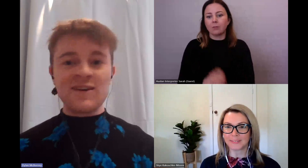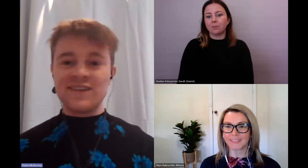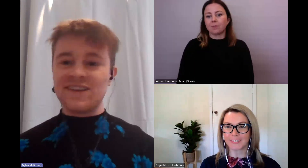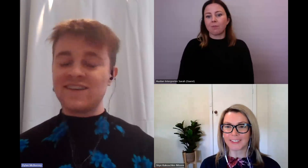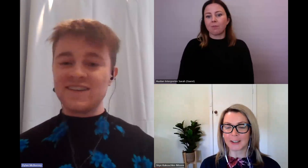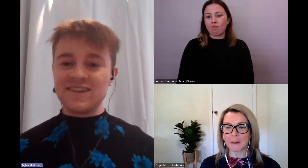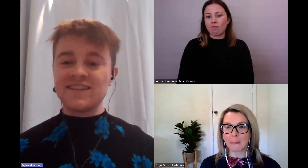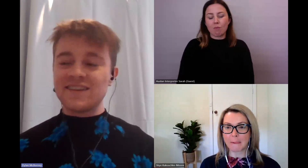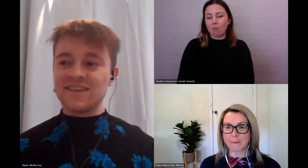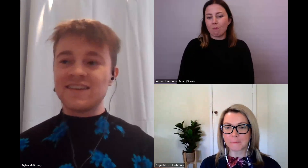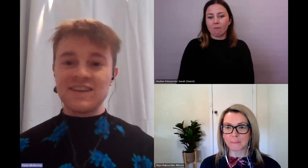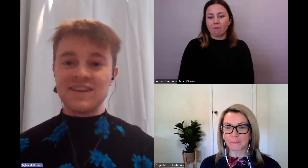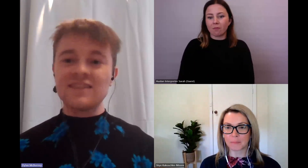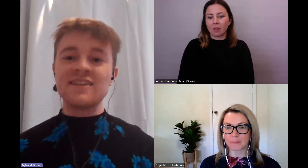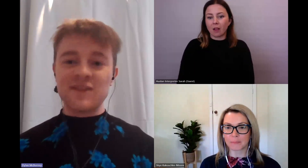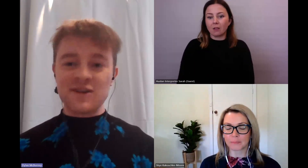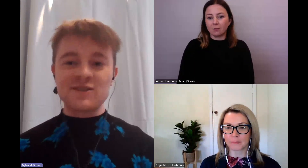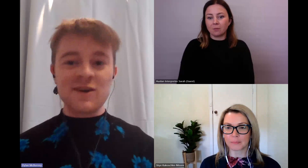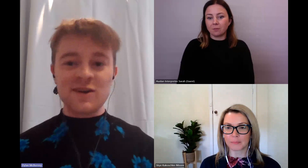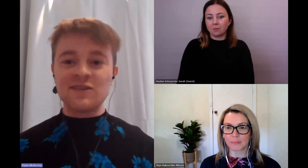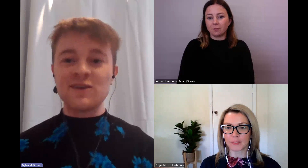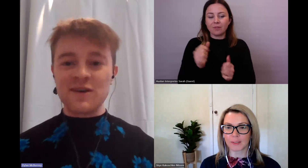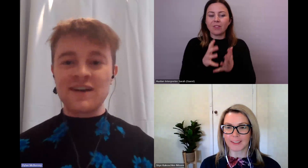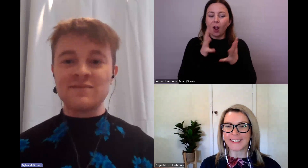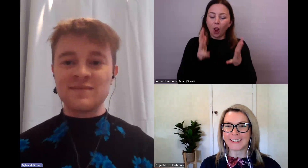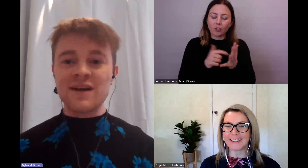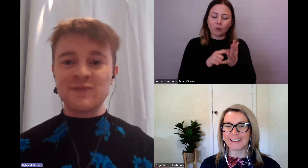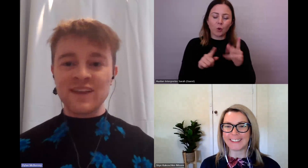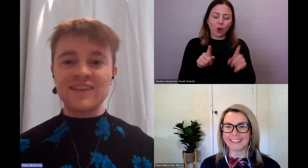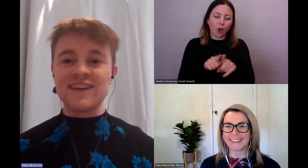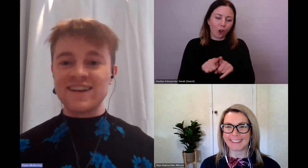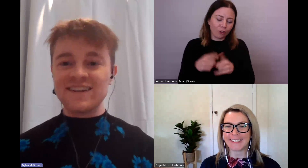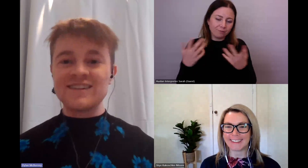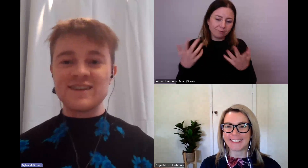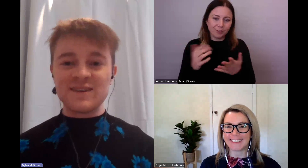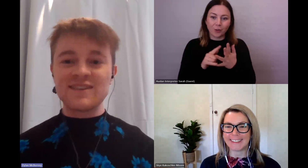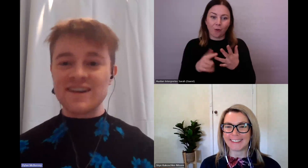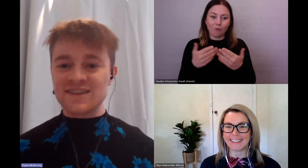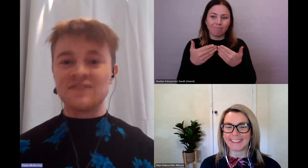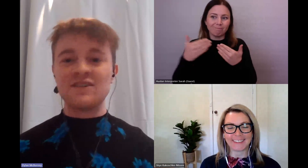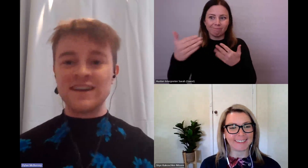know there's a lot to learn so I'm really excited to start delivering it.